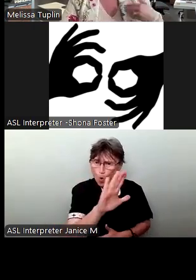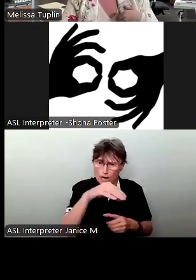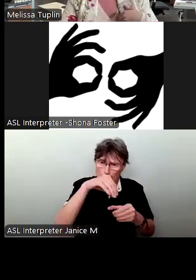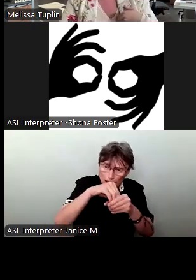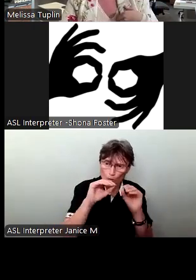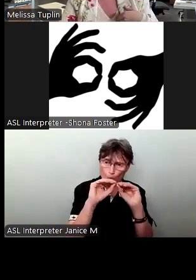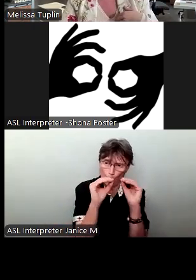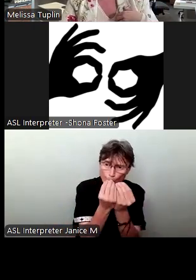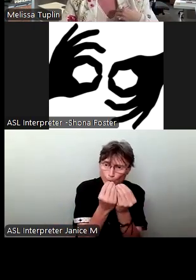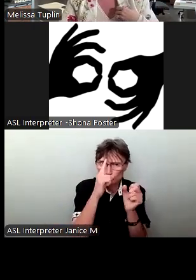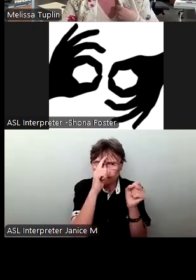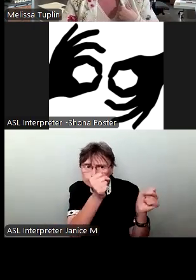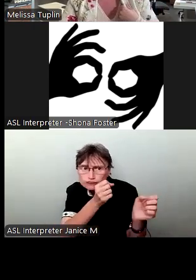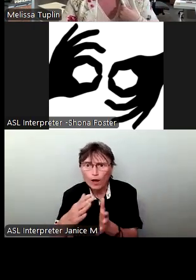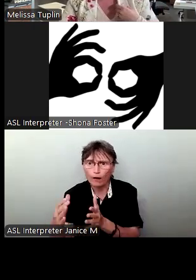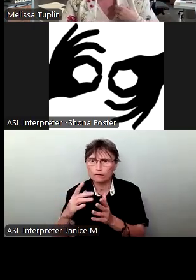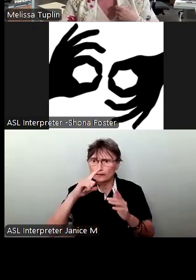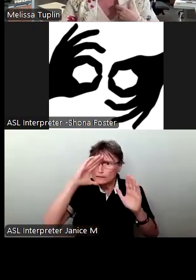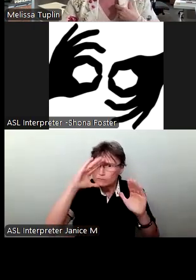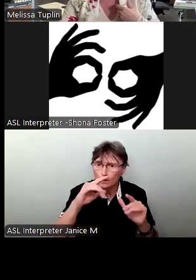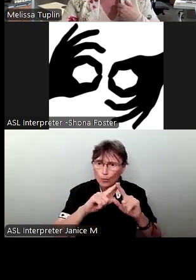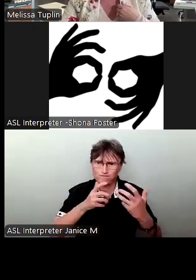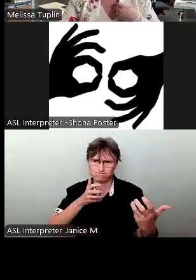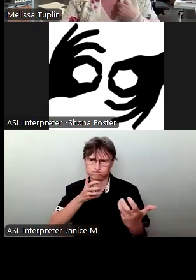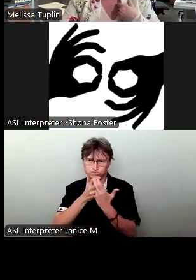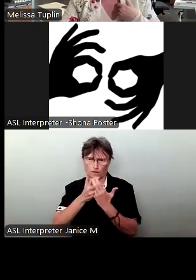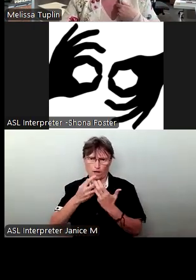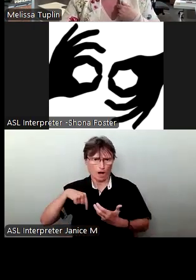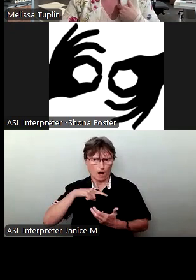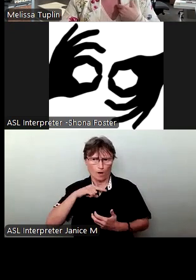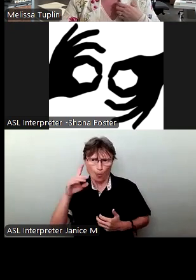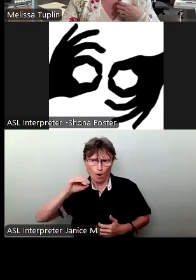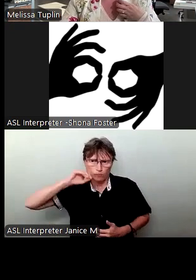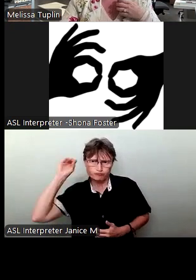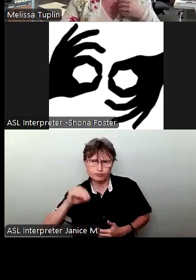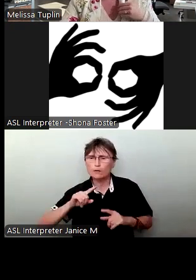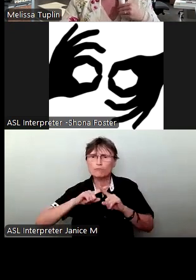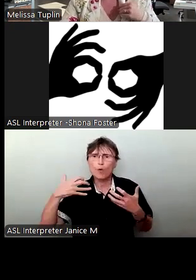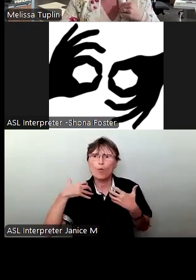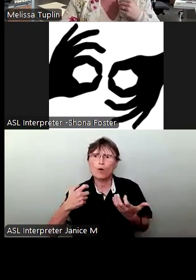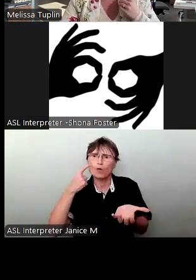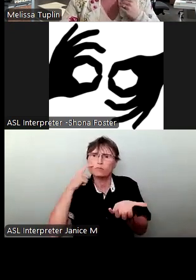are taking the opportunity to be more clear about how we see the individual contributions of each of